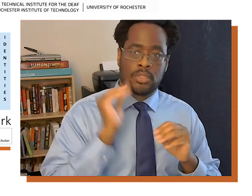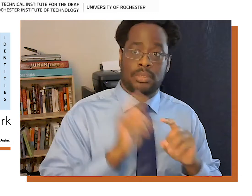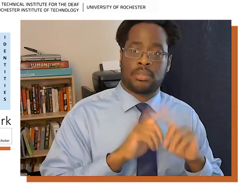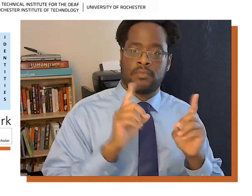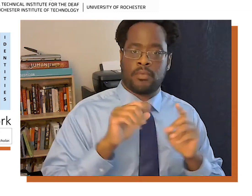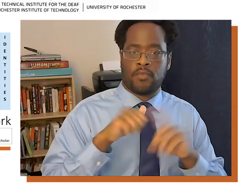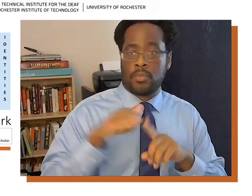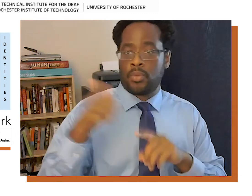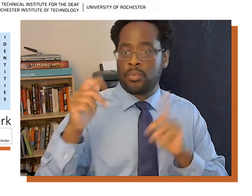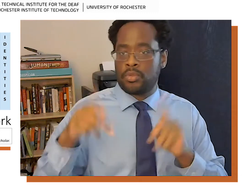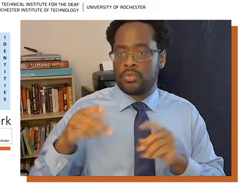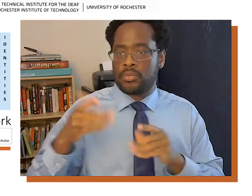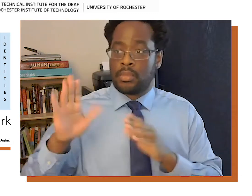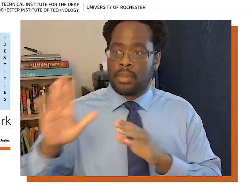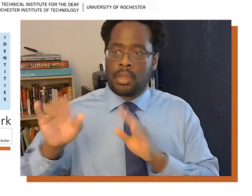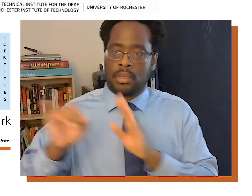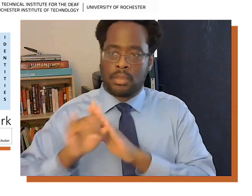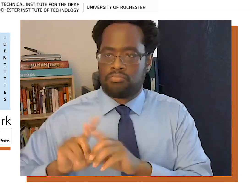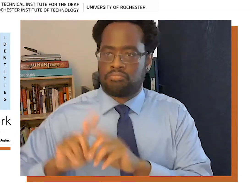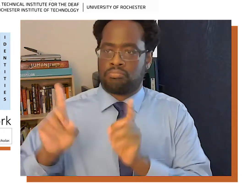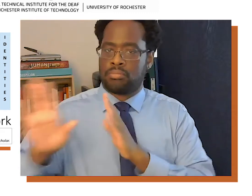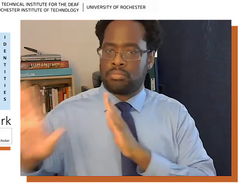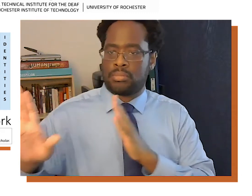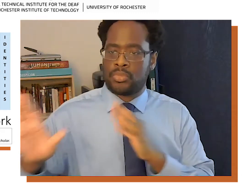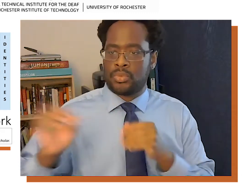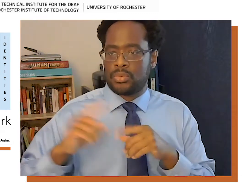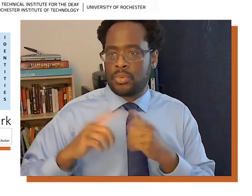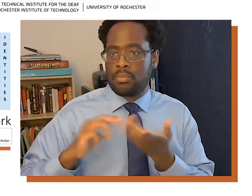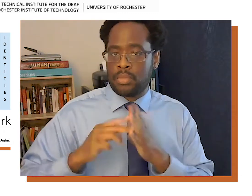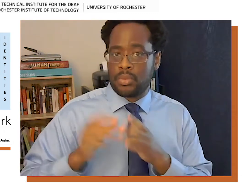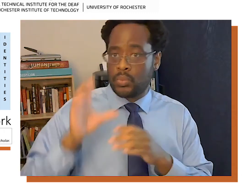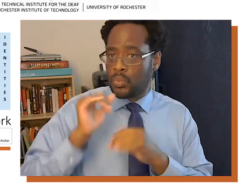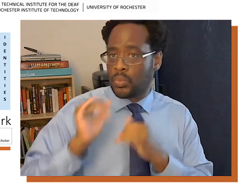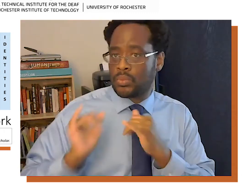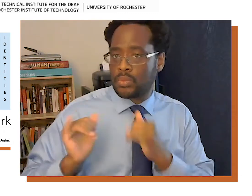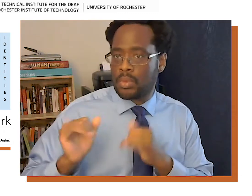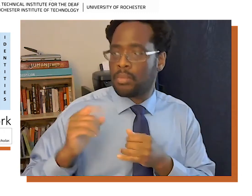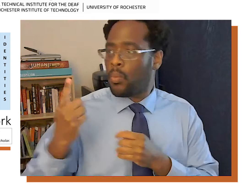and one person who identifies in one specific way might have a completely different experience